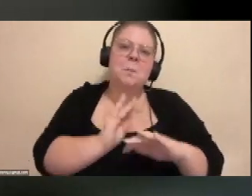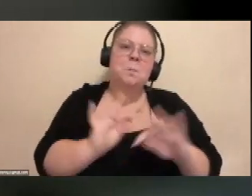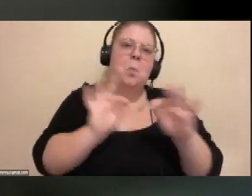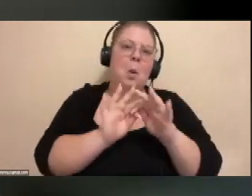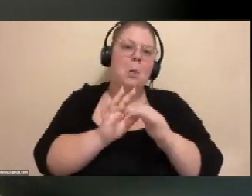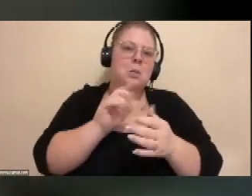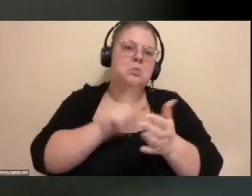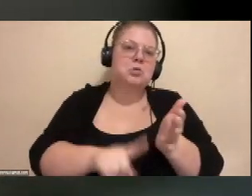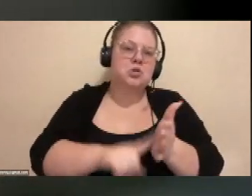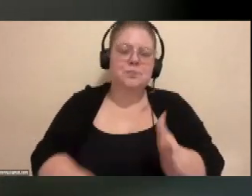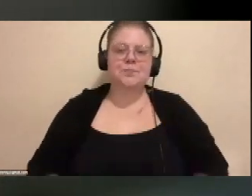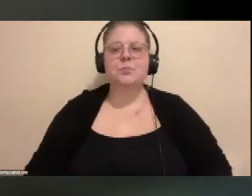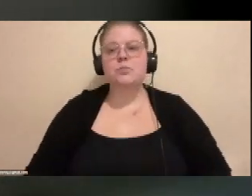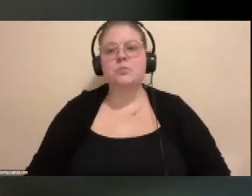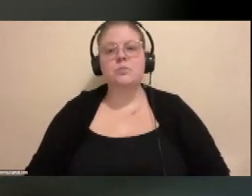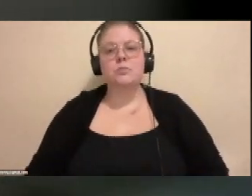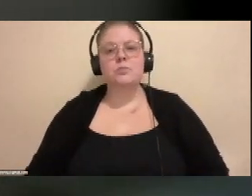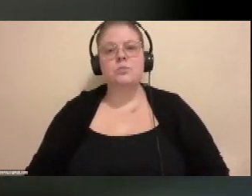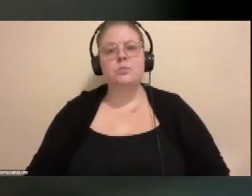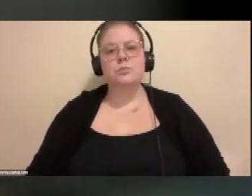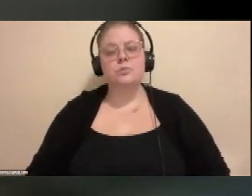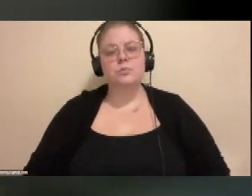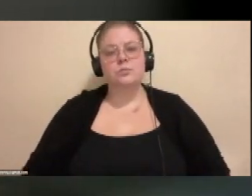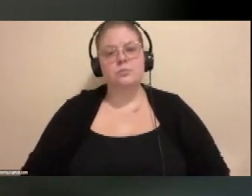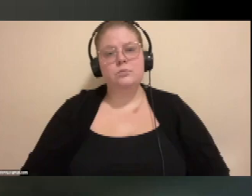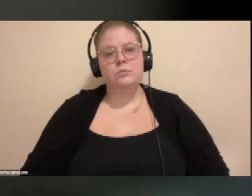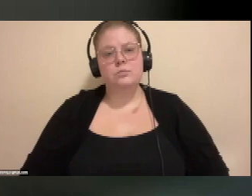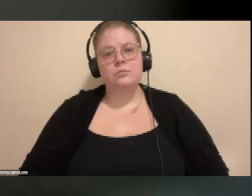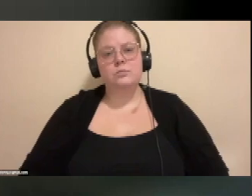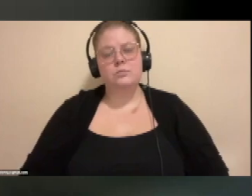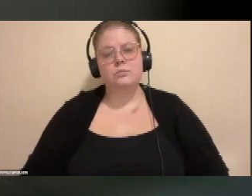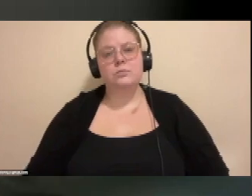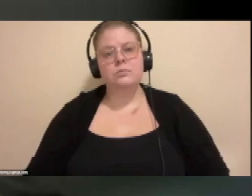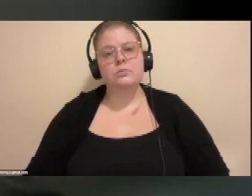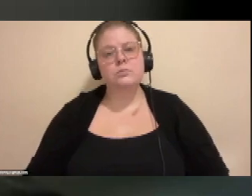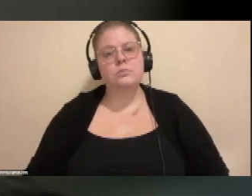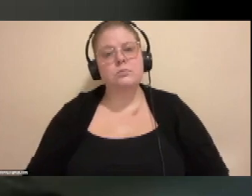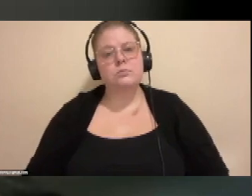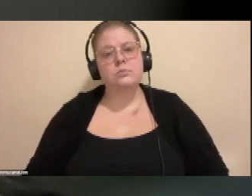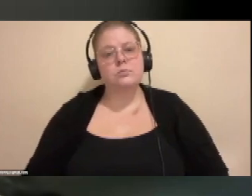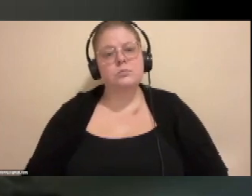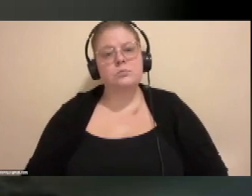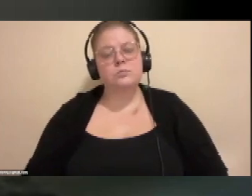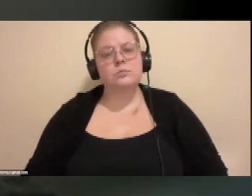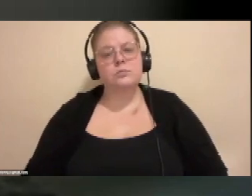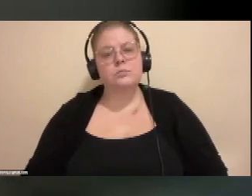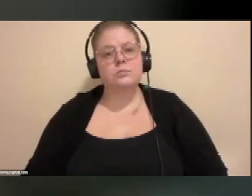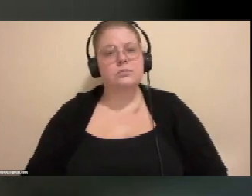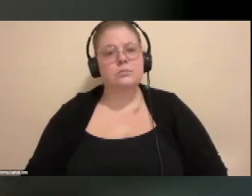Then. Another one is in the area of outcome measurement.